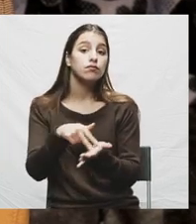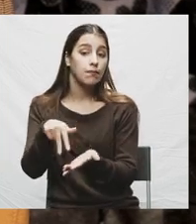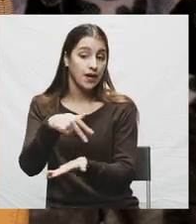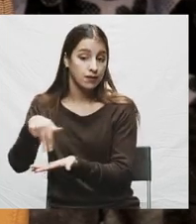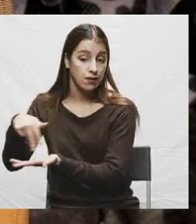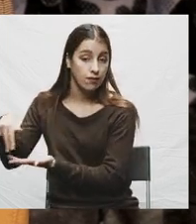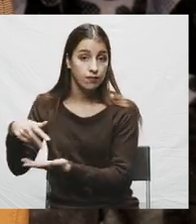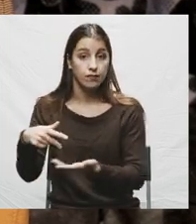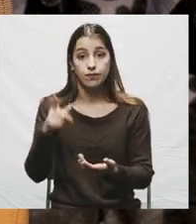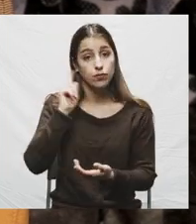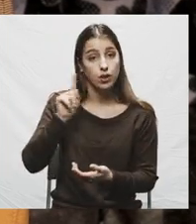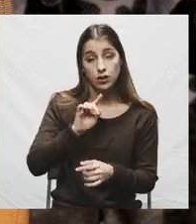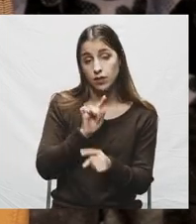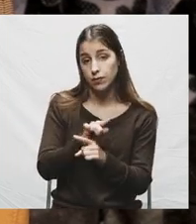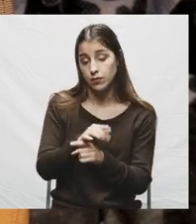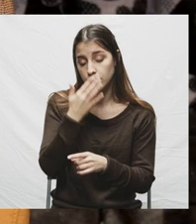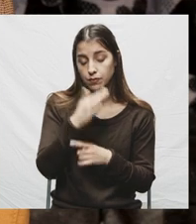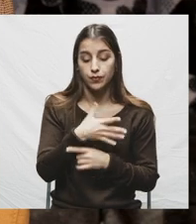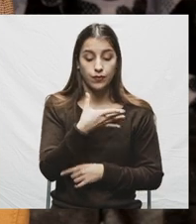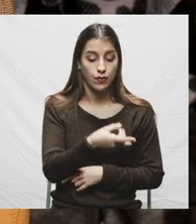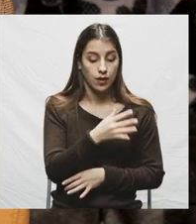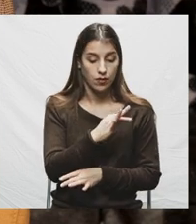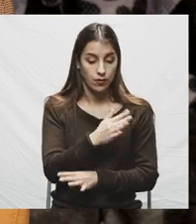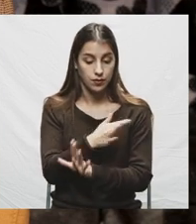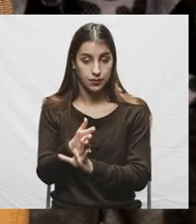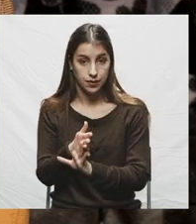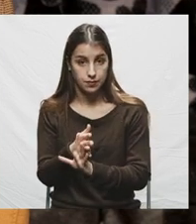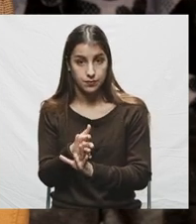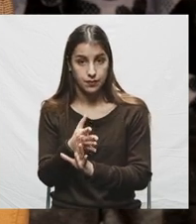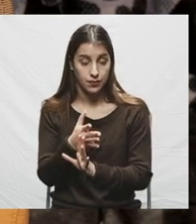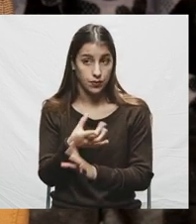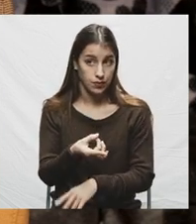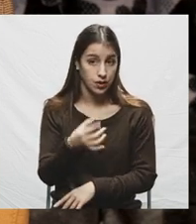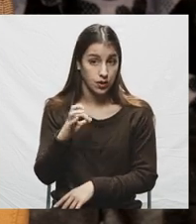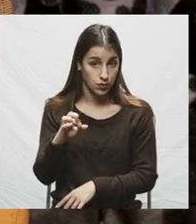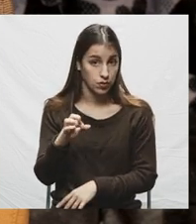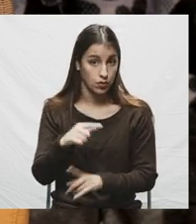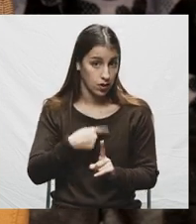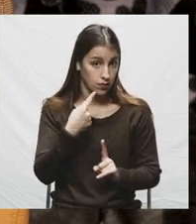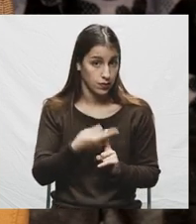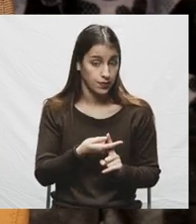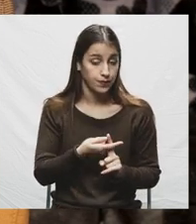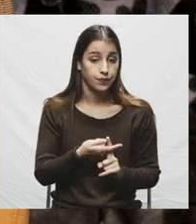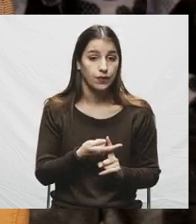If I consider there’s a cycle that goes from 1994 to 1998, for example.